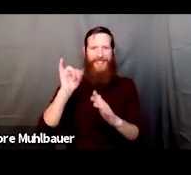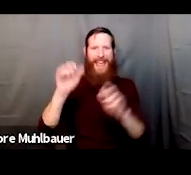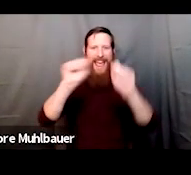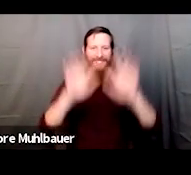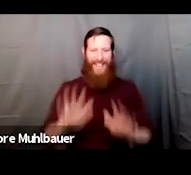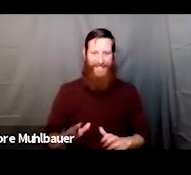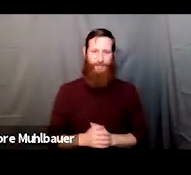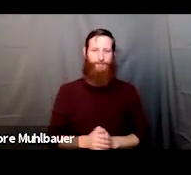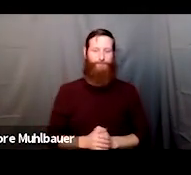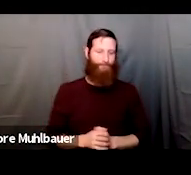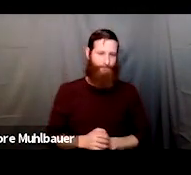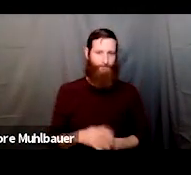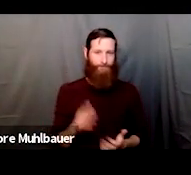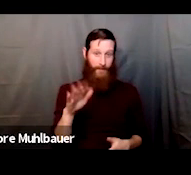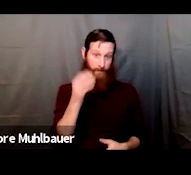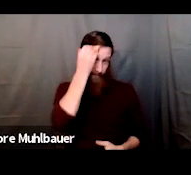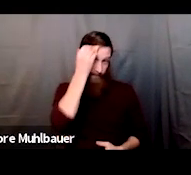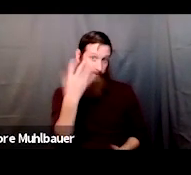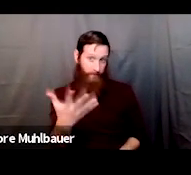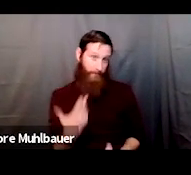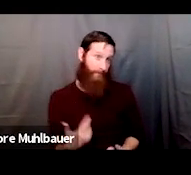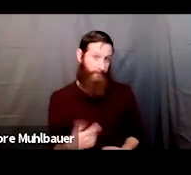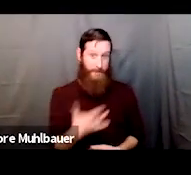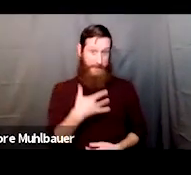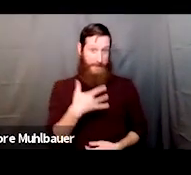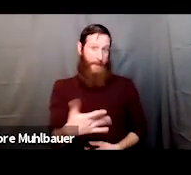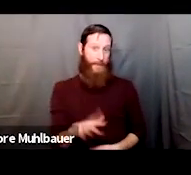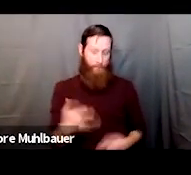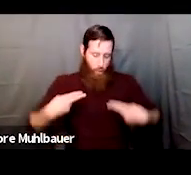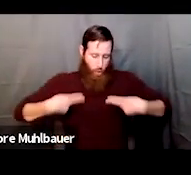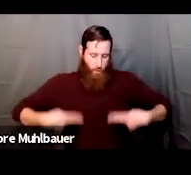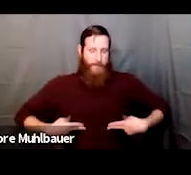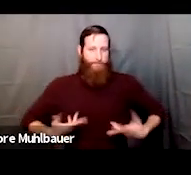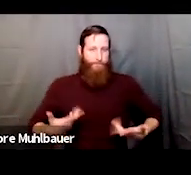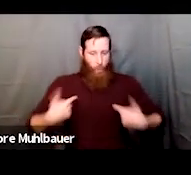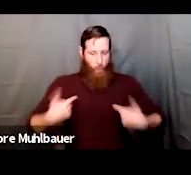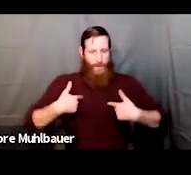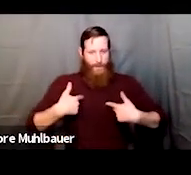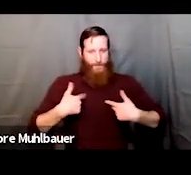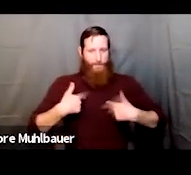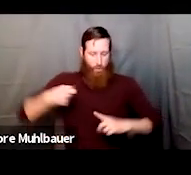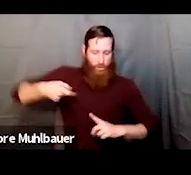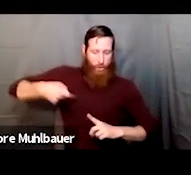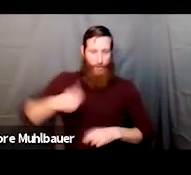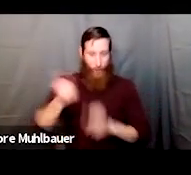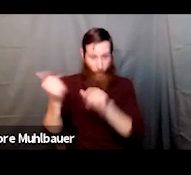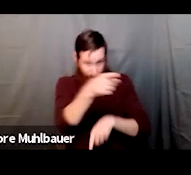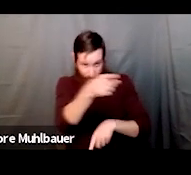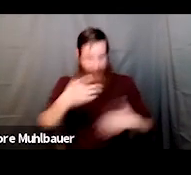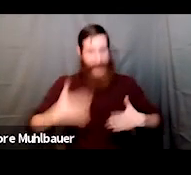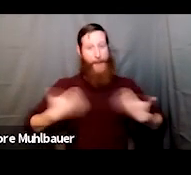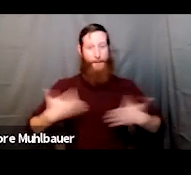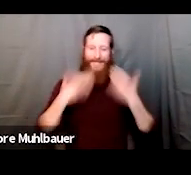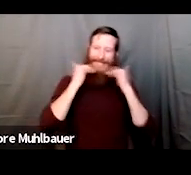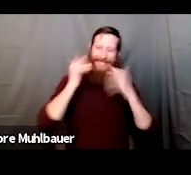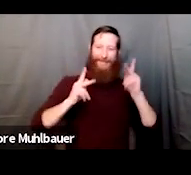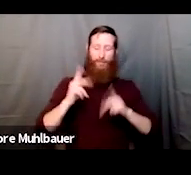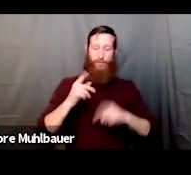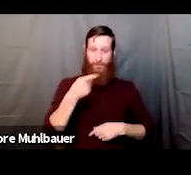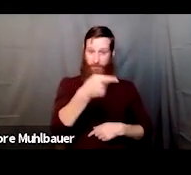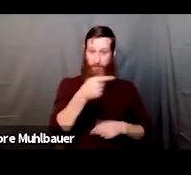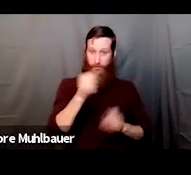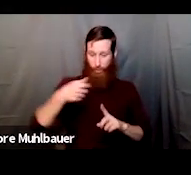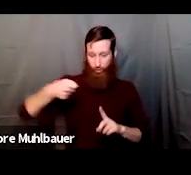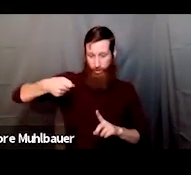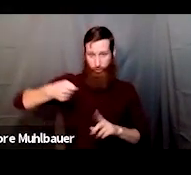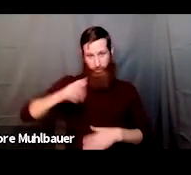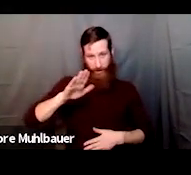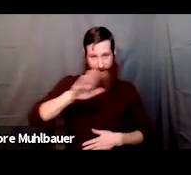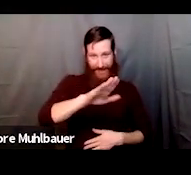And spoiler alert, the trigger is us. All of these happy people in the photo could potentially be triggers for their own avalanche or their groups avalanche.